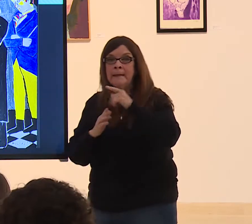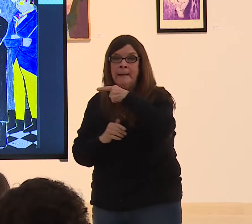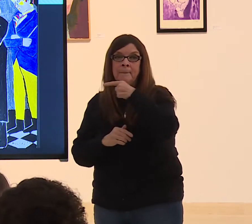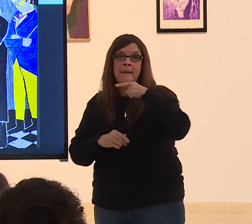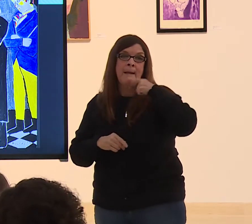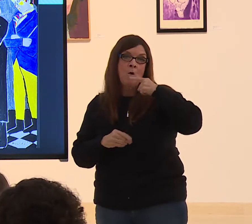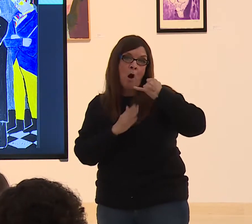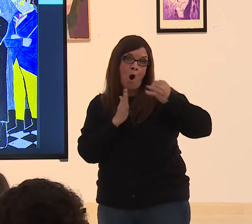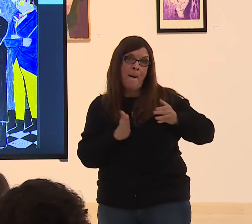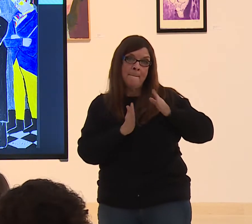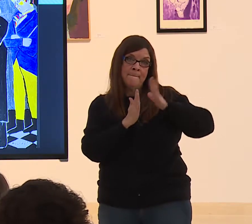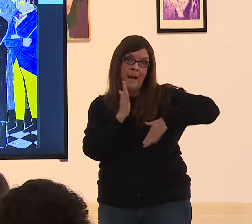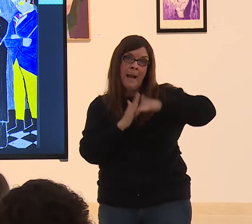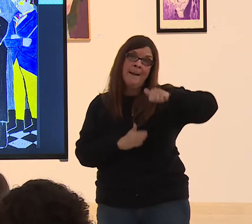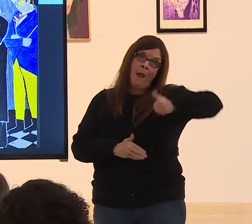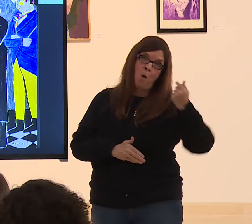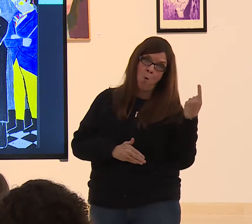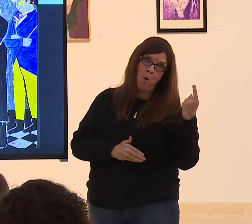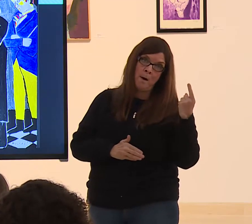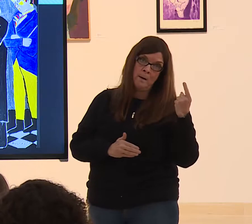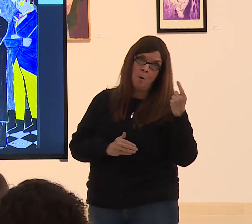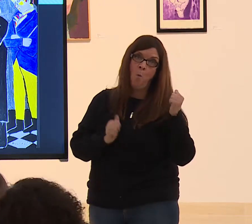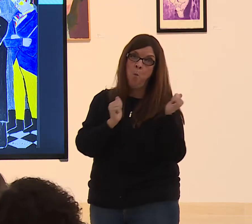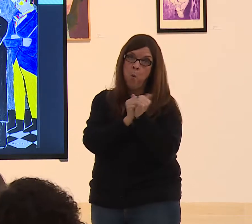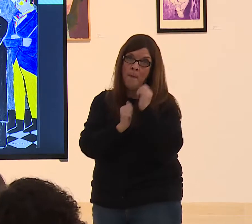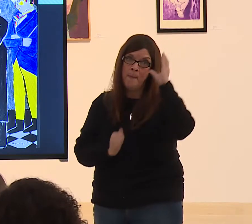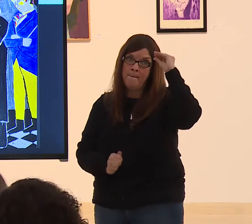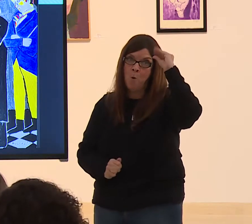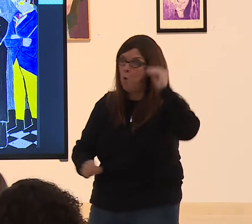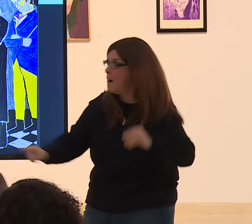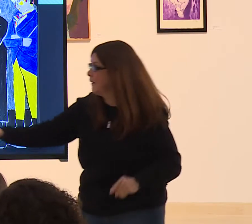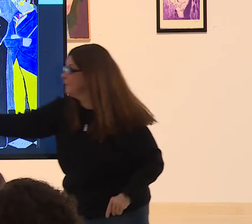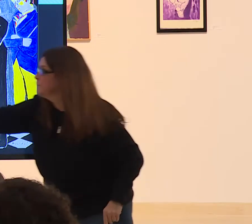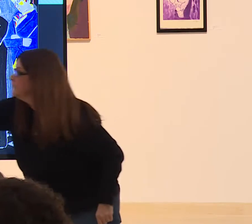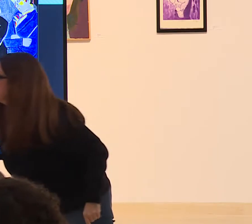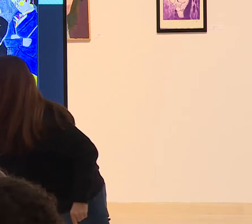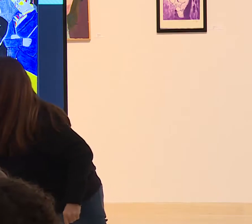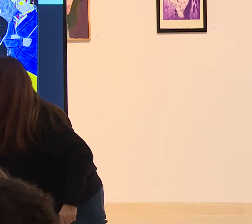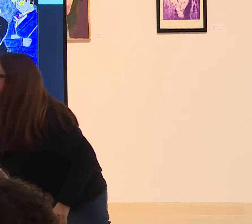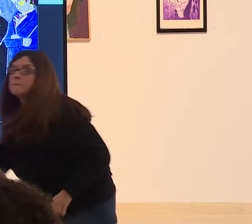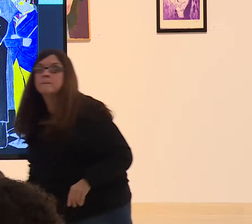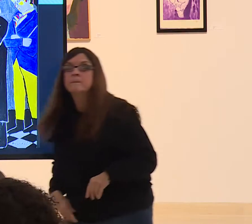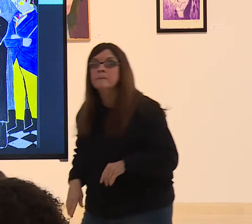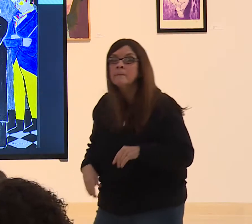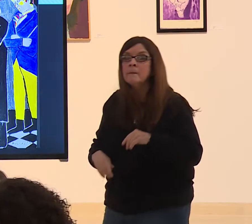The hearing artist painted this other piece, as you can see here, with this boy.